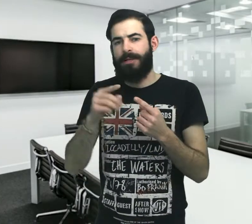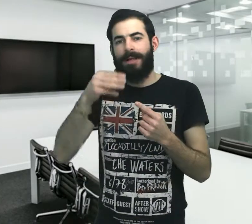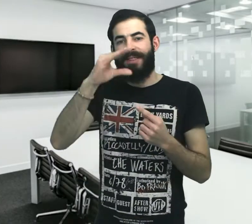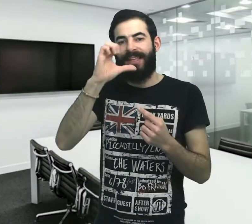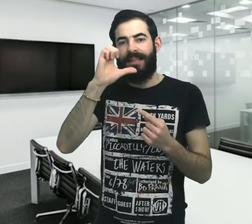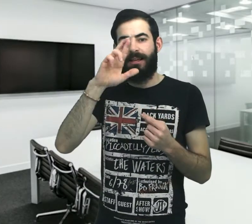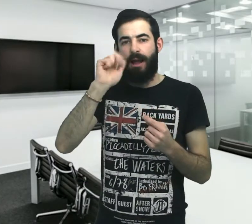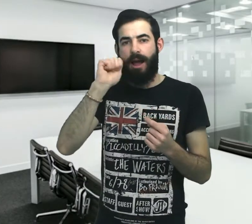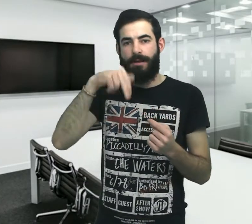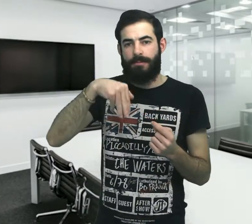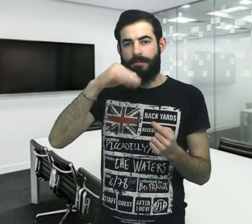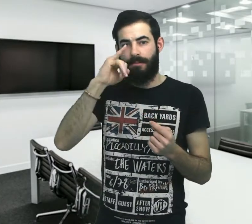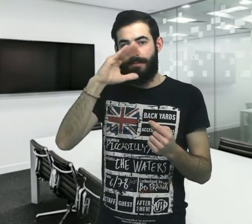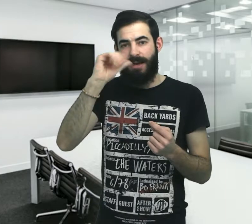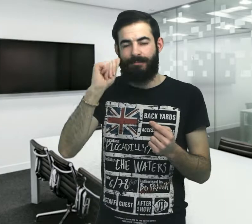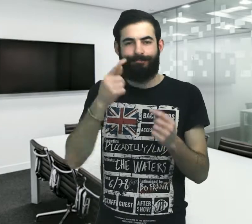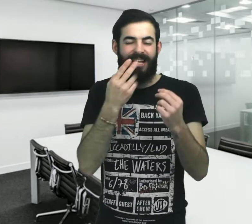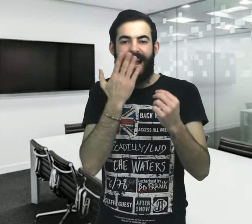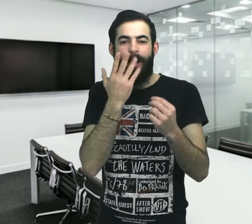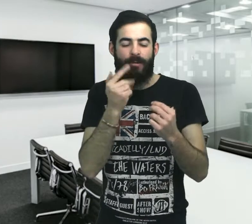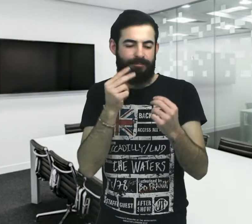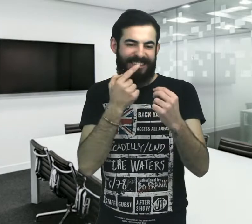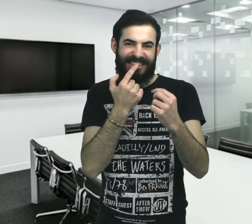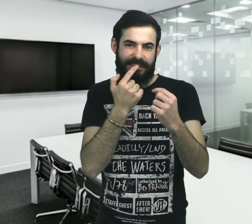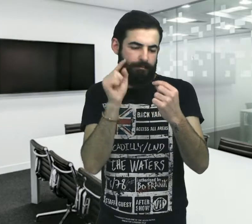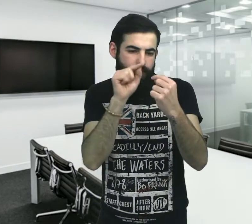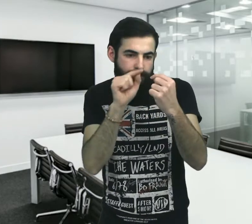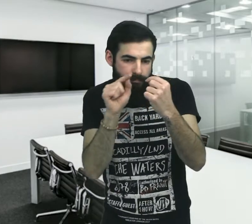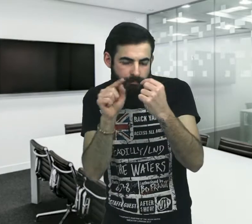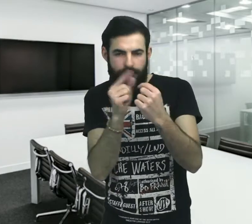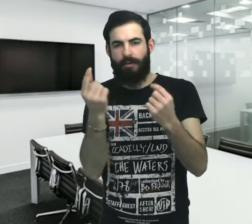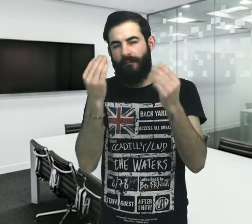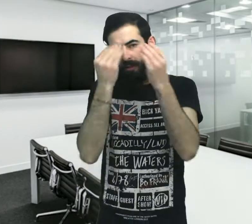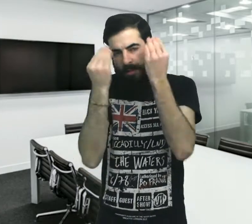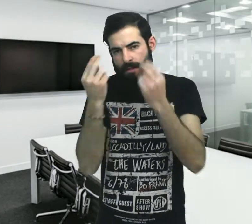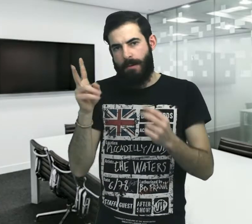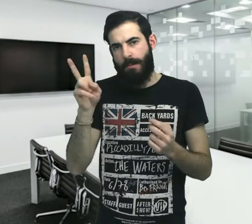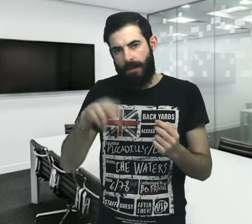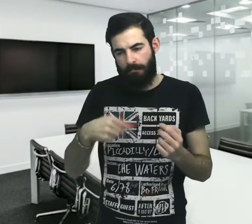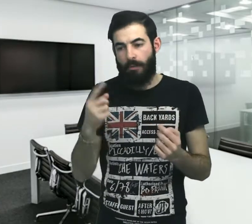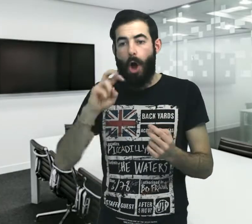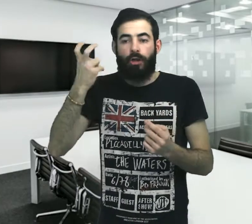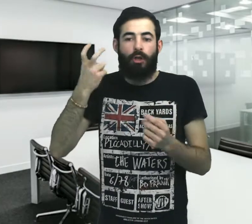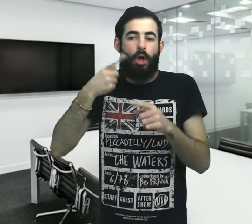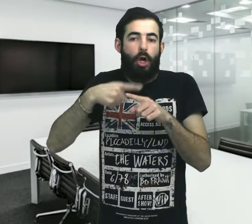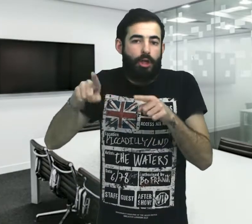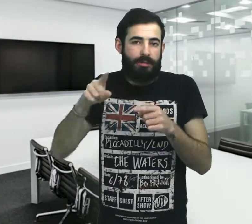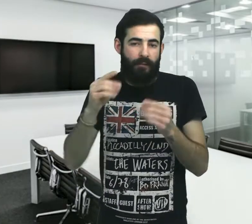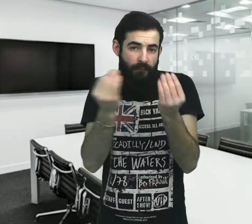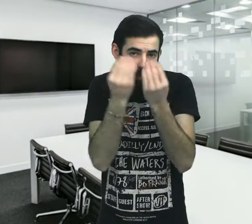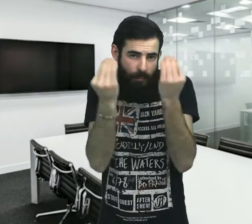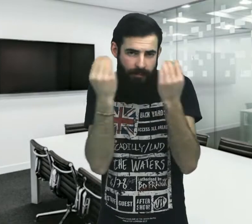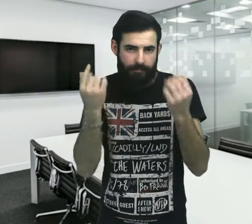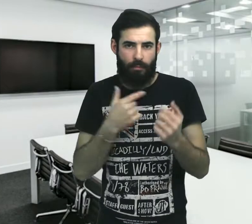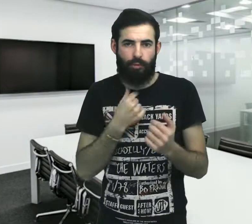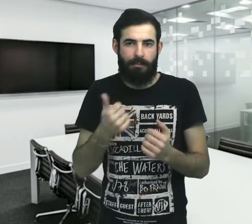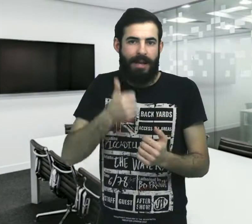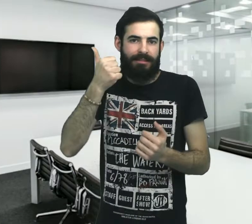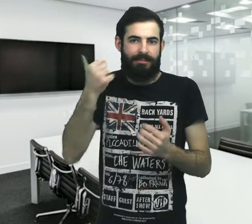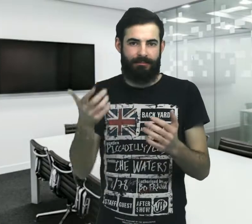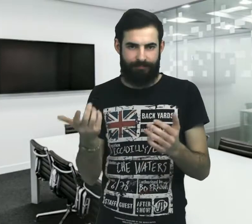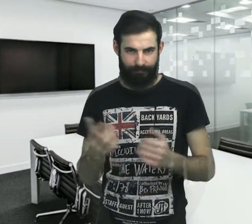in dental ceramics, to paint the ceramic moulds and there is other training I would like to do.